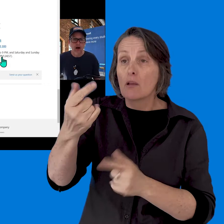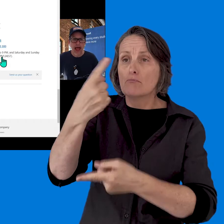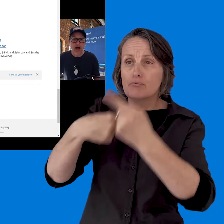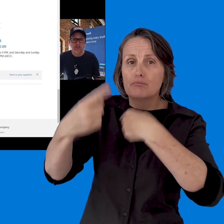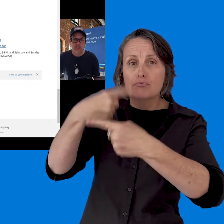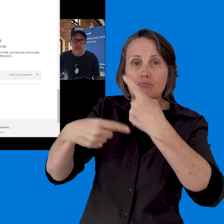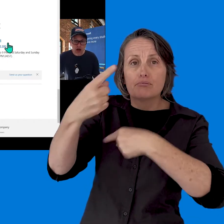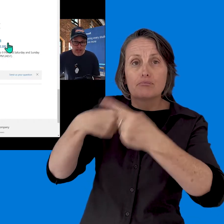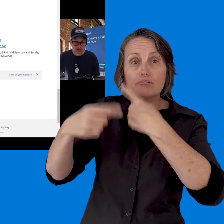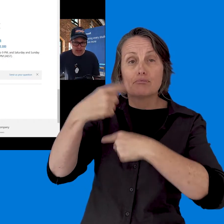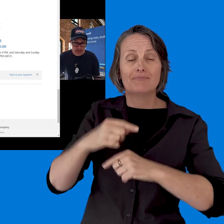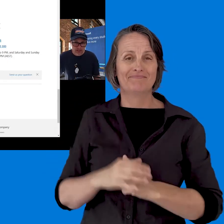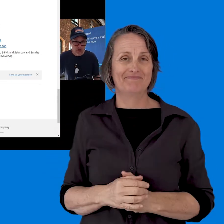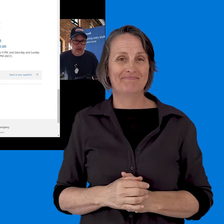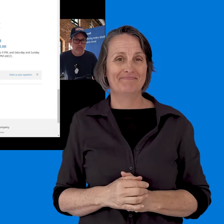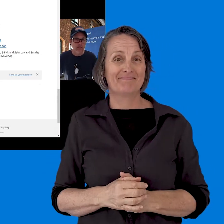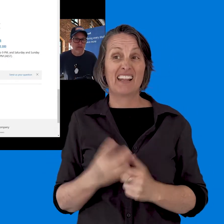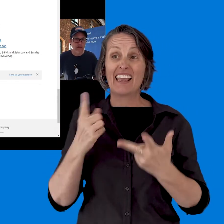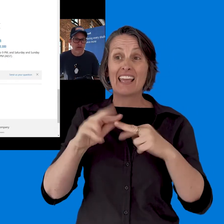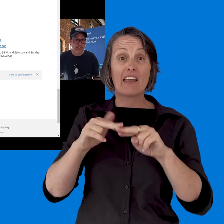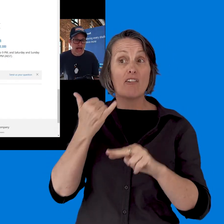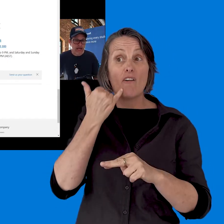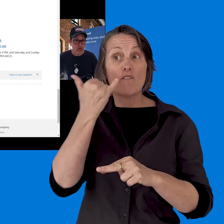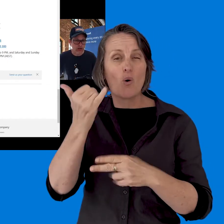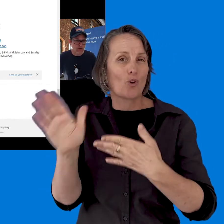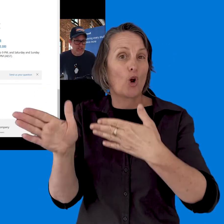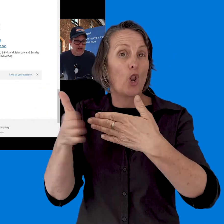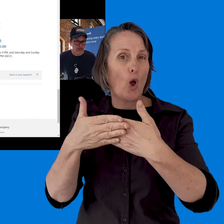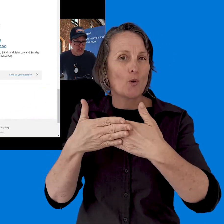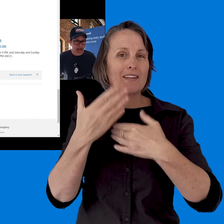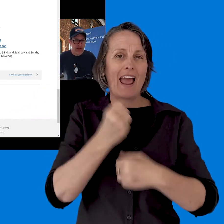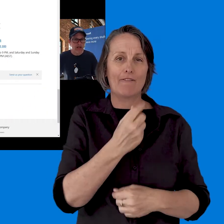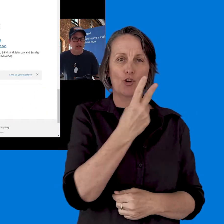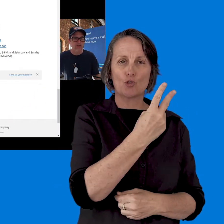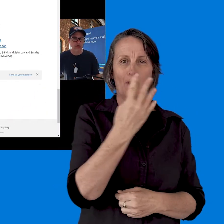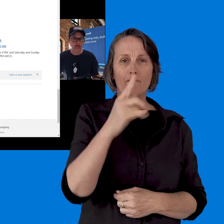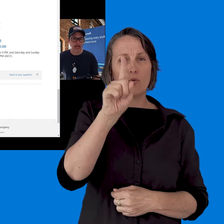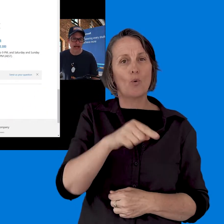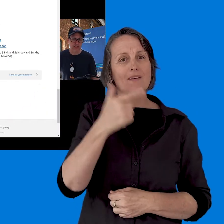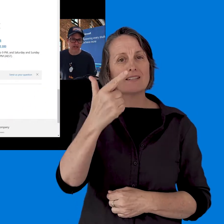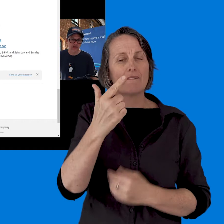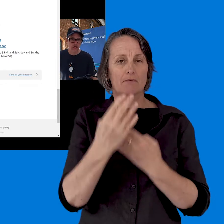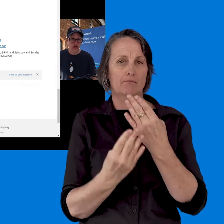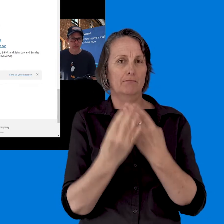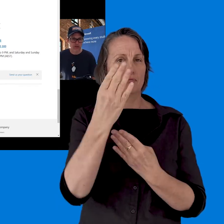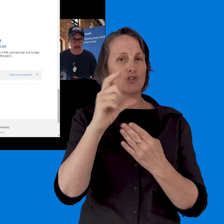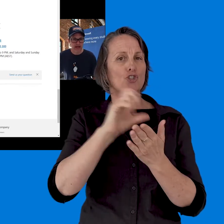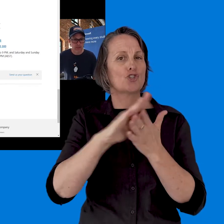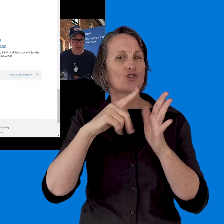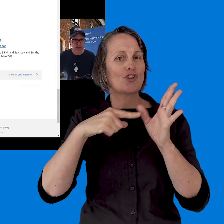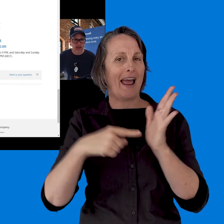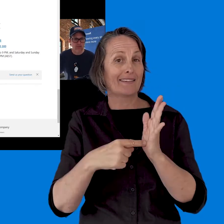Now, outside of that time, there is a 24/7 chat that you can access through that number there.